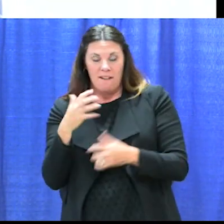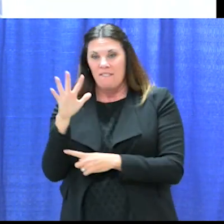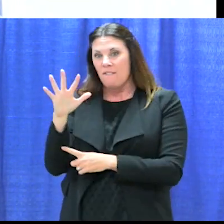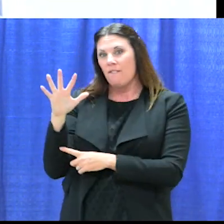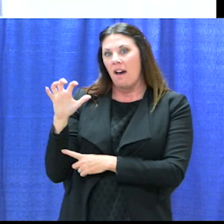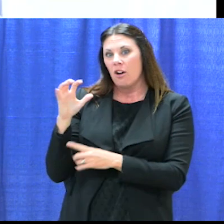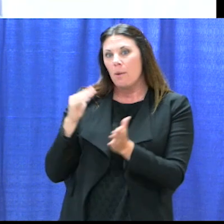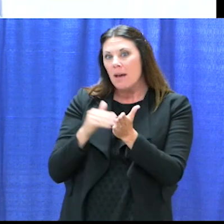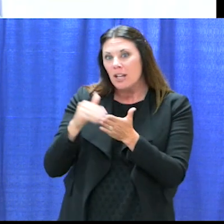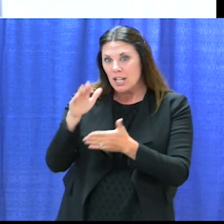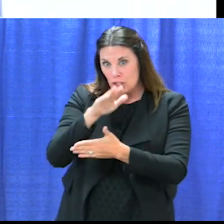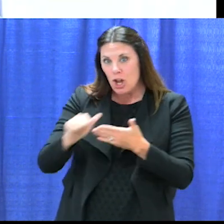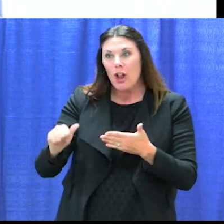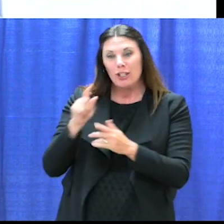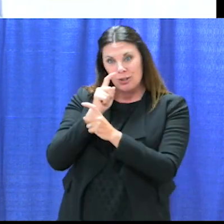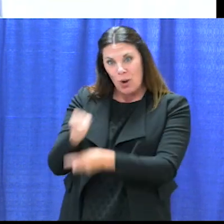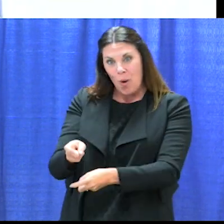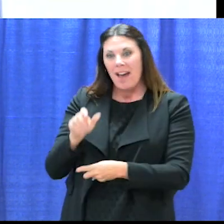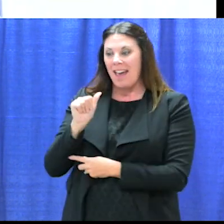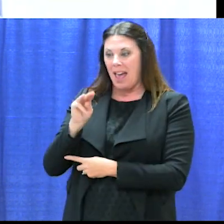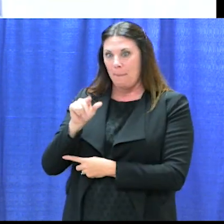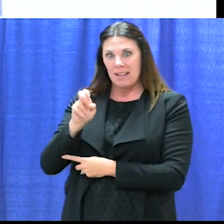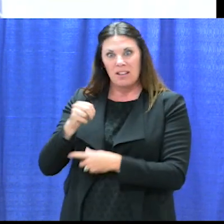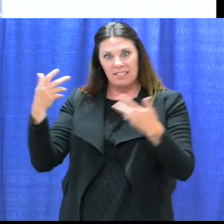Amazons made to help folks in need amid Covid 19.